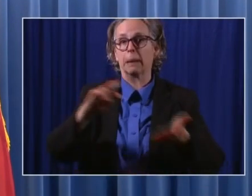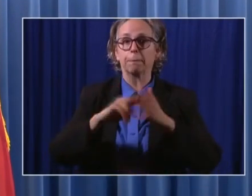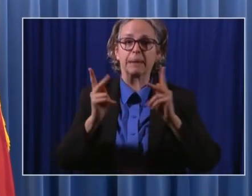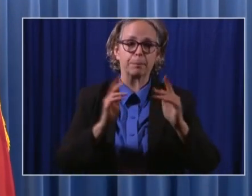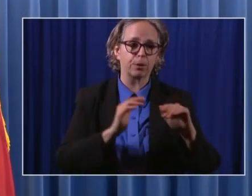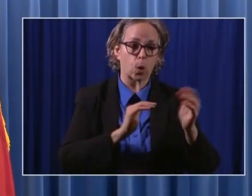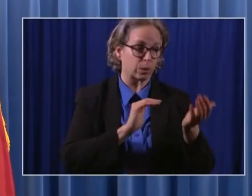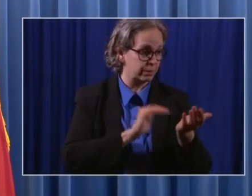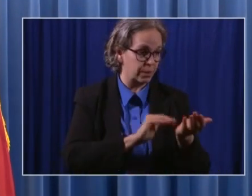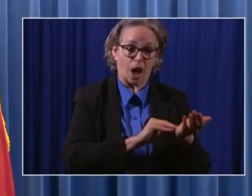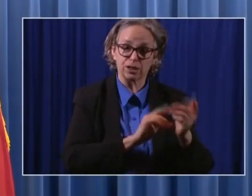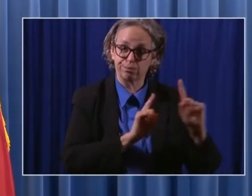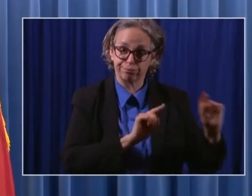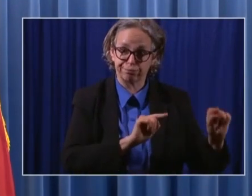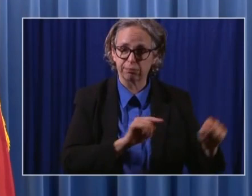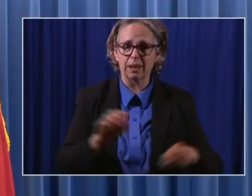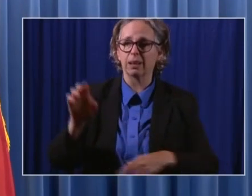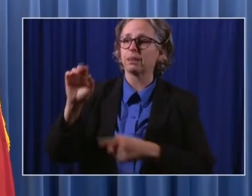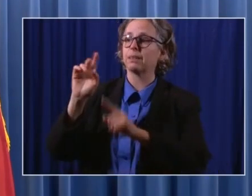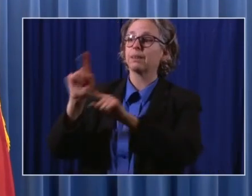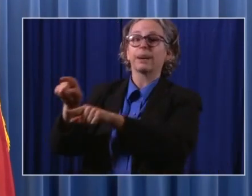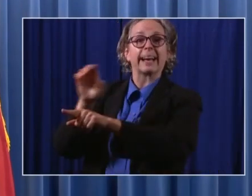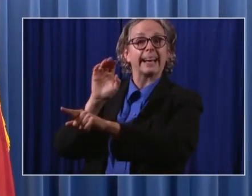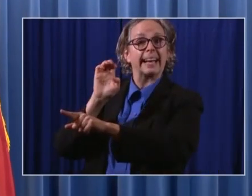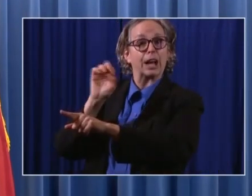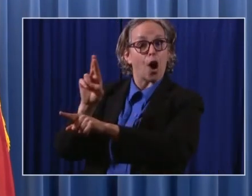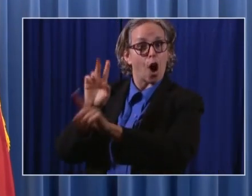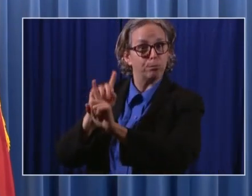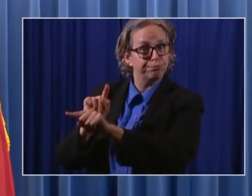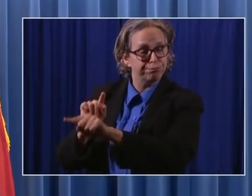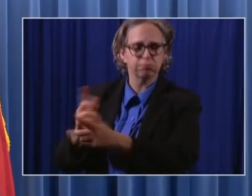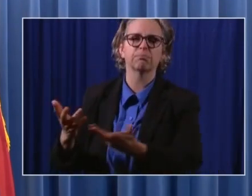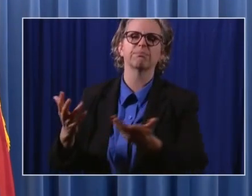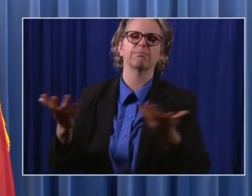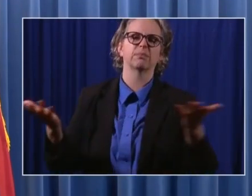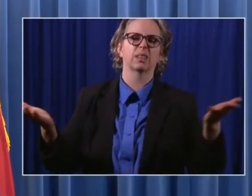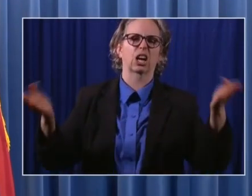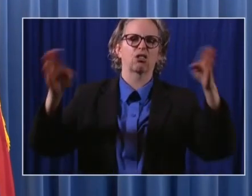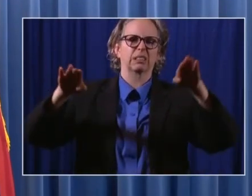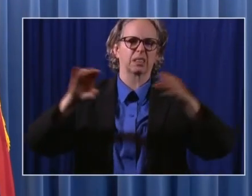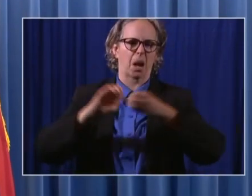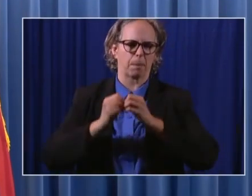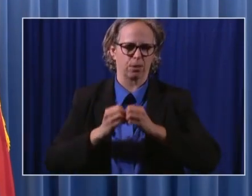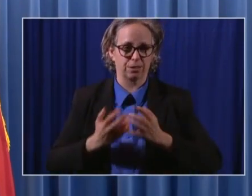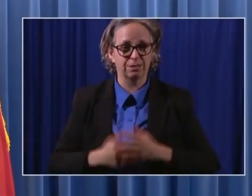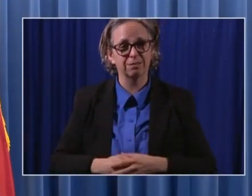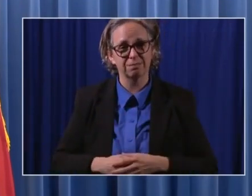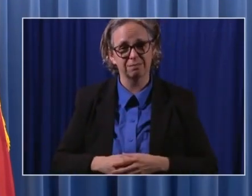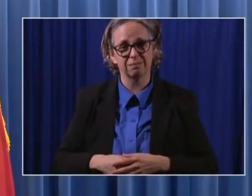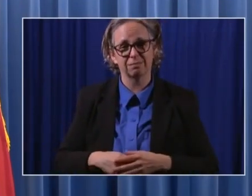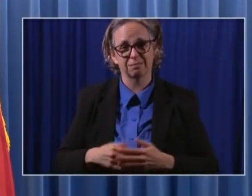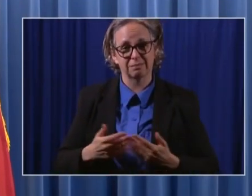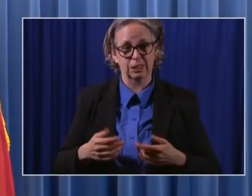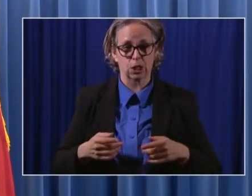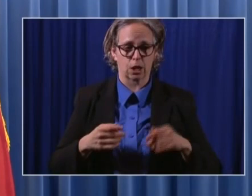WITHIN THAT PERIOD OF TIME. THE LAST TWO WEEKS. THIS INCREASES THE NUMBERS OF PEOPLE SEEKING MEDICAL CARE FOR THE CORONAVIRUS FROM THEIR DOCTORS AND THERE ARE ALSO THE PEOPLE GOING TO AND EMERGENCY